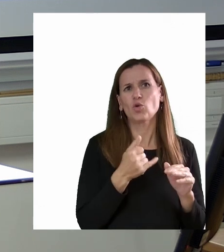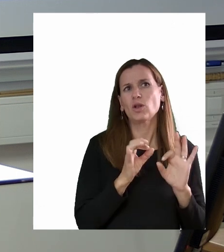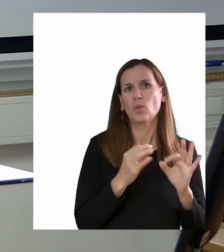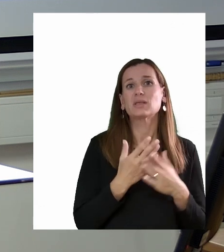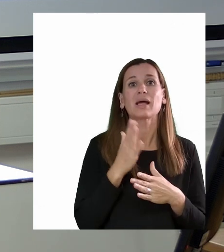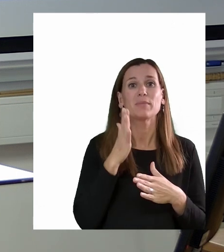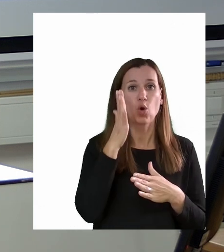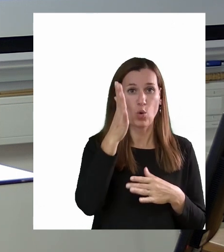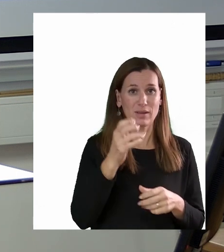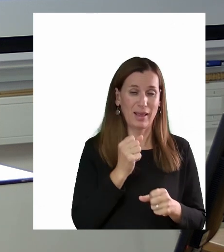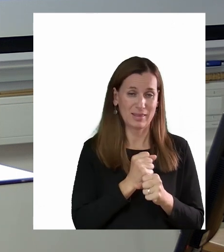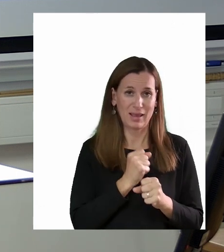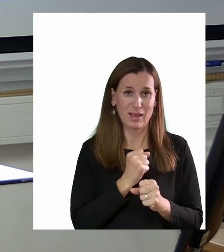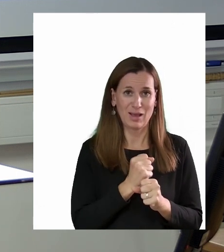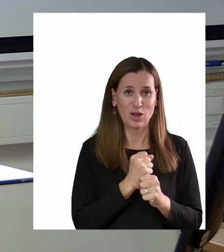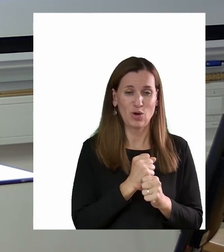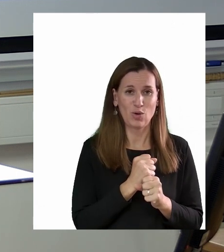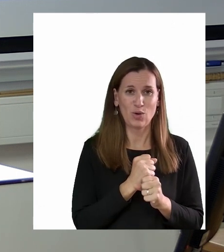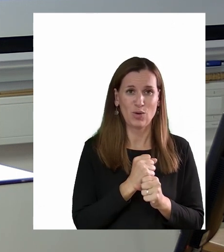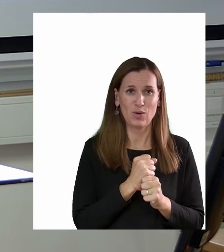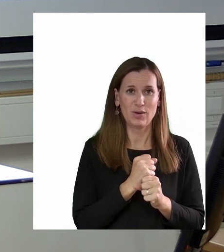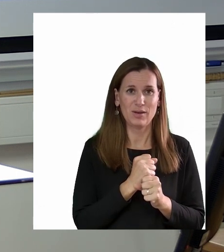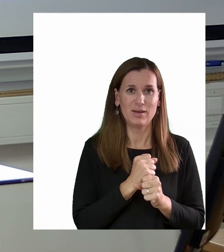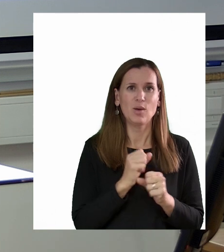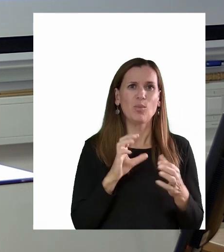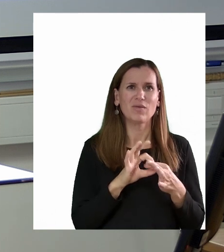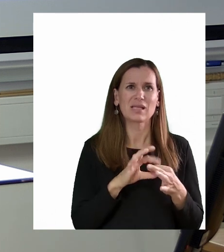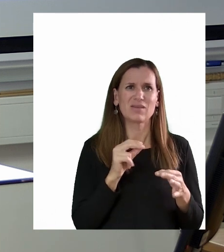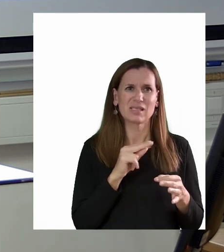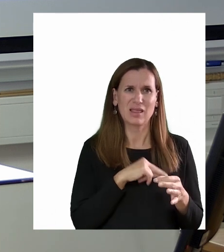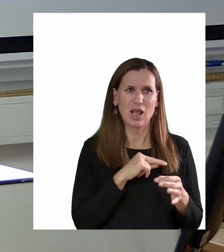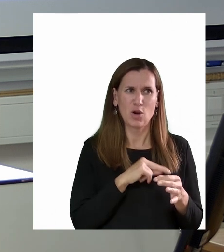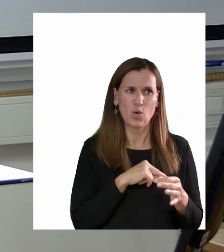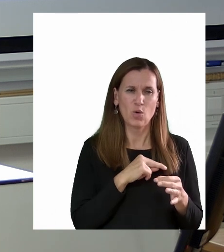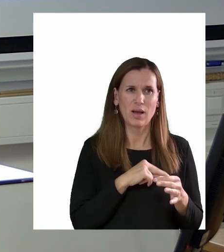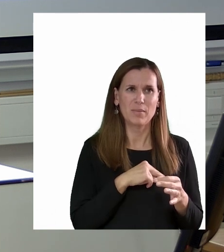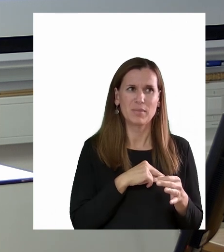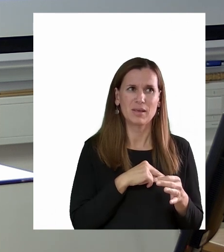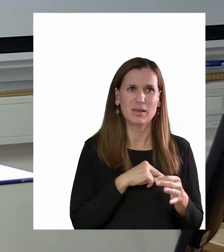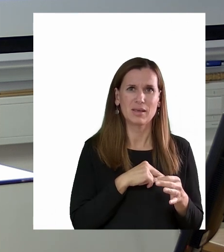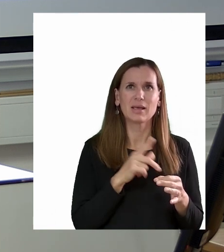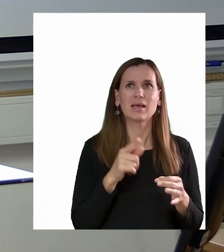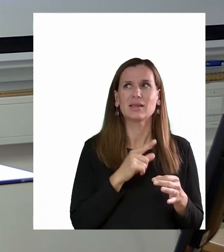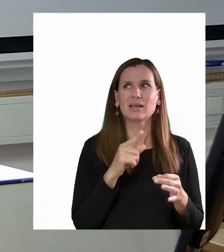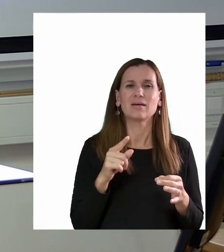were regarding assessment and collaboration and networking. Okay,